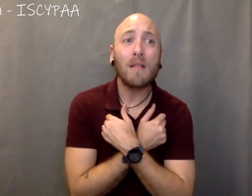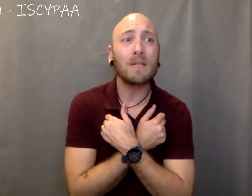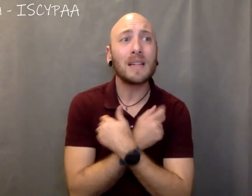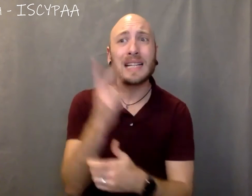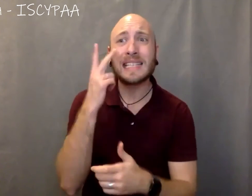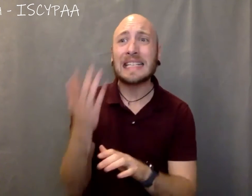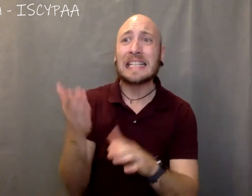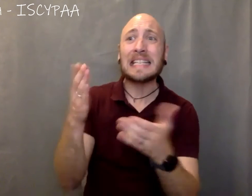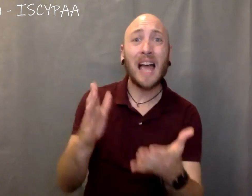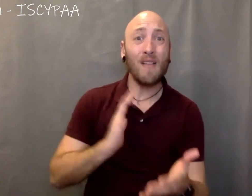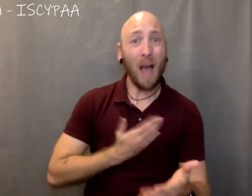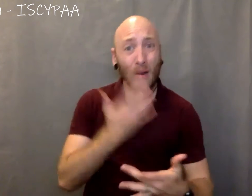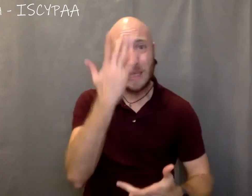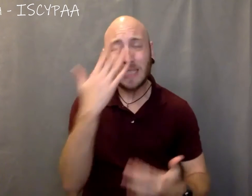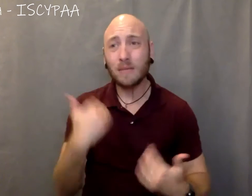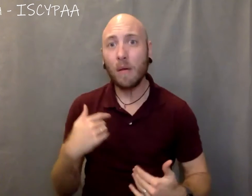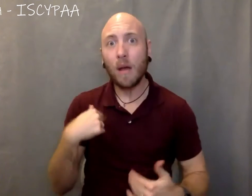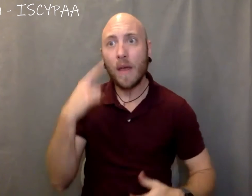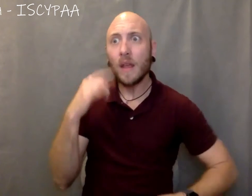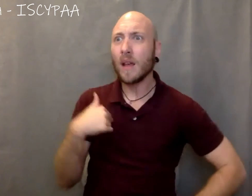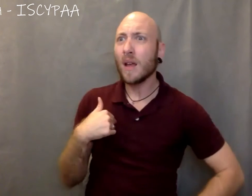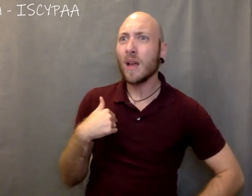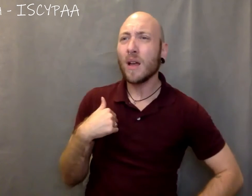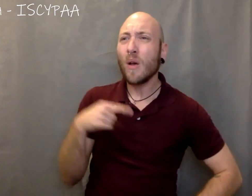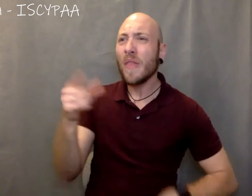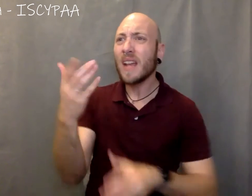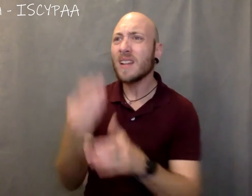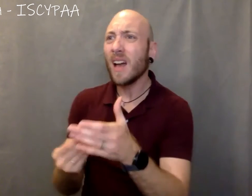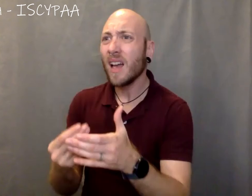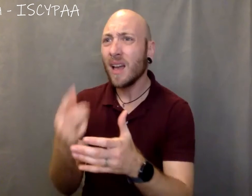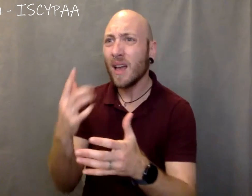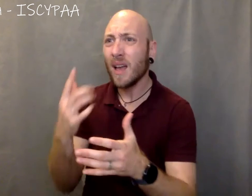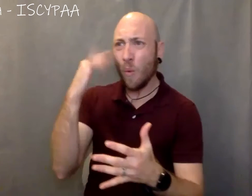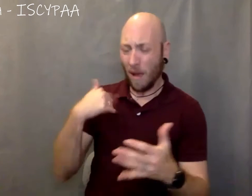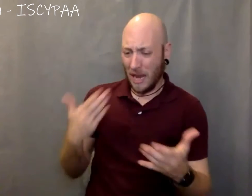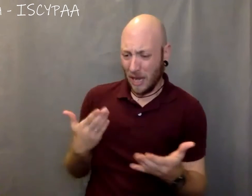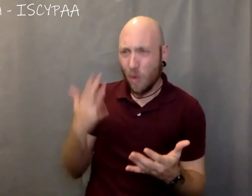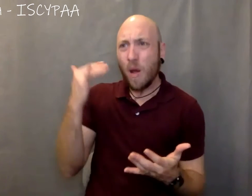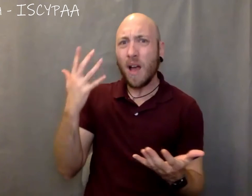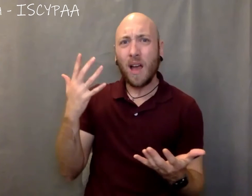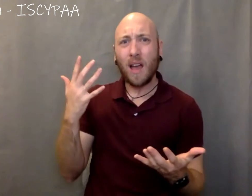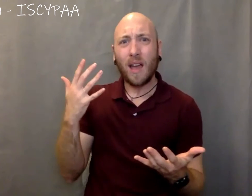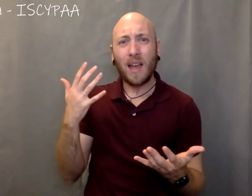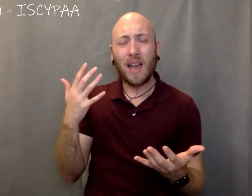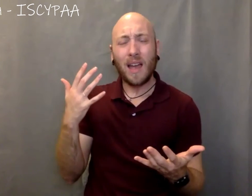and it makes me question like why am I so fortunate, you know and and and and I can't